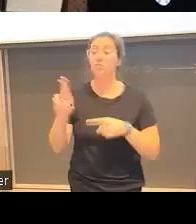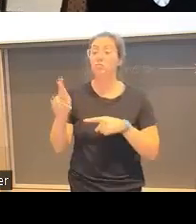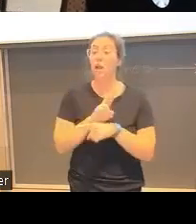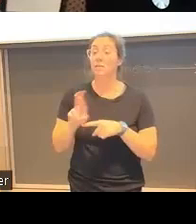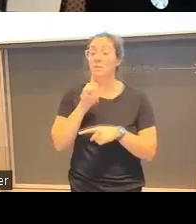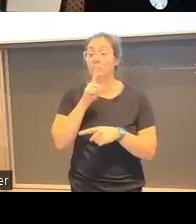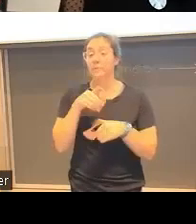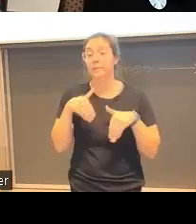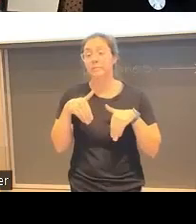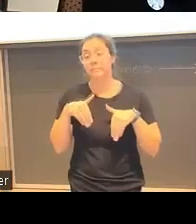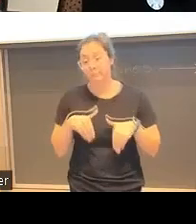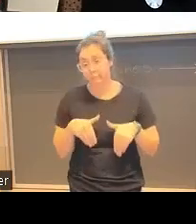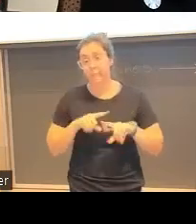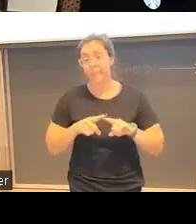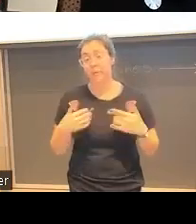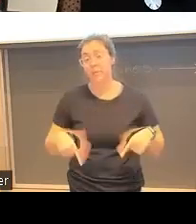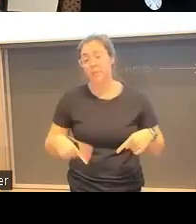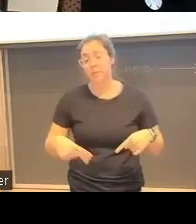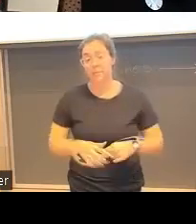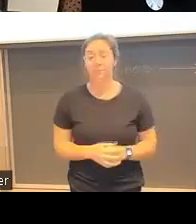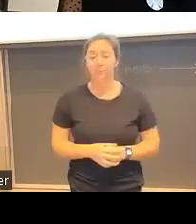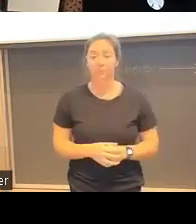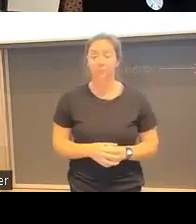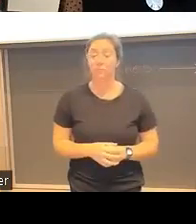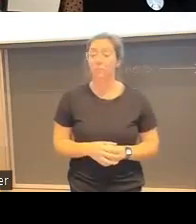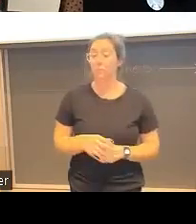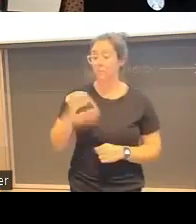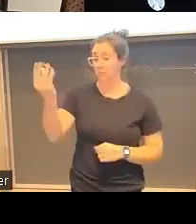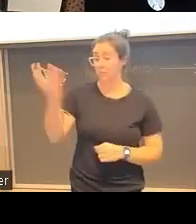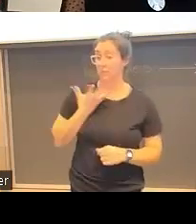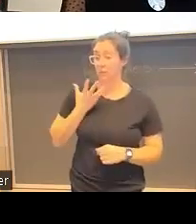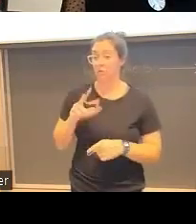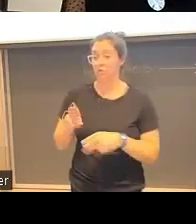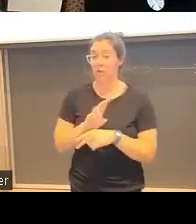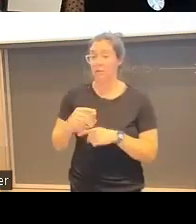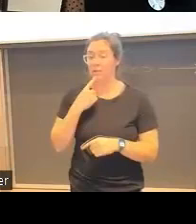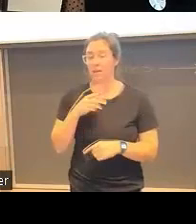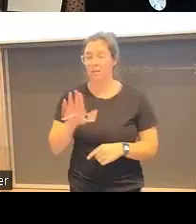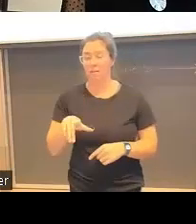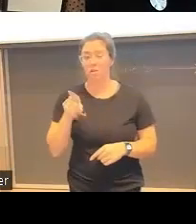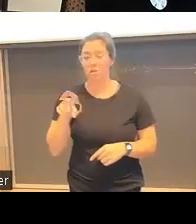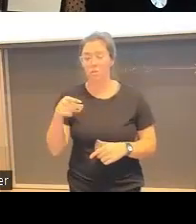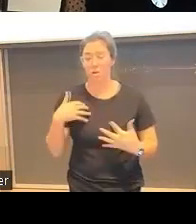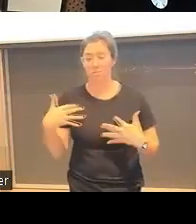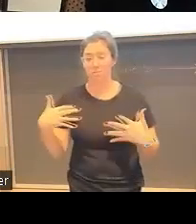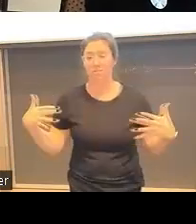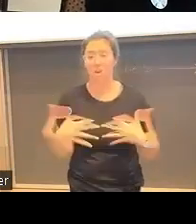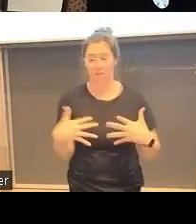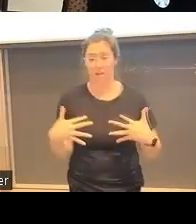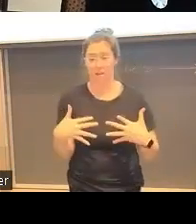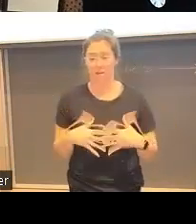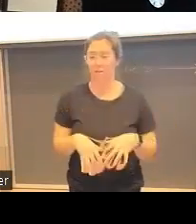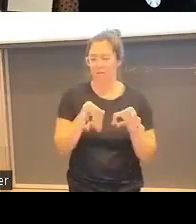trepidacious early on one said to me you are terrifying the descriptor didn't really align with